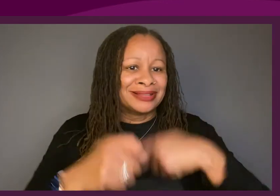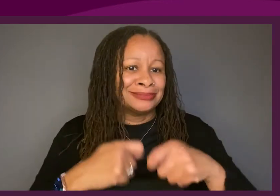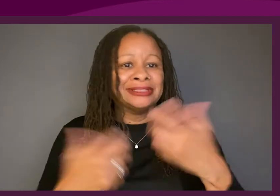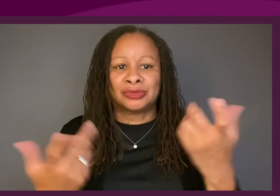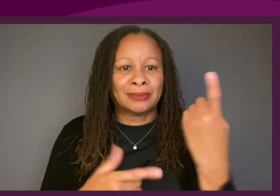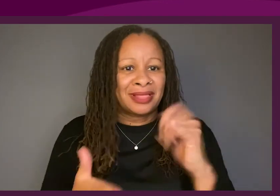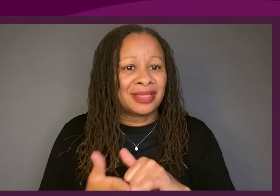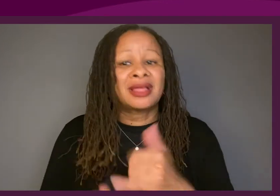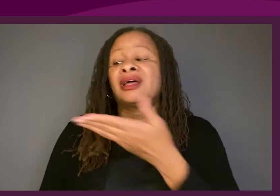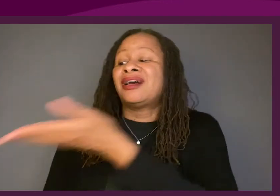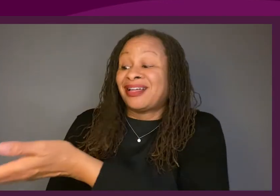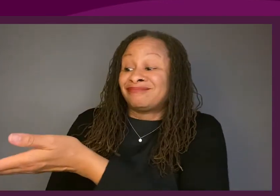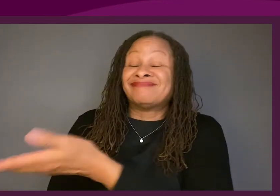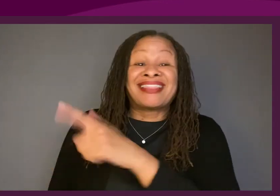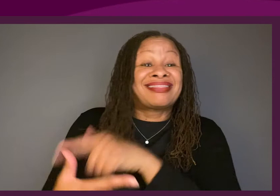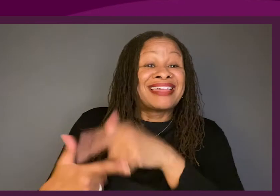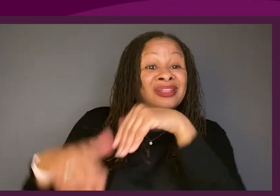rampant.